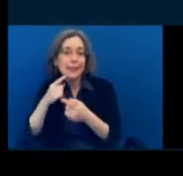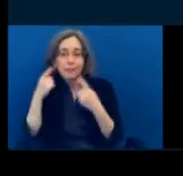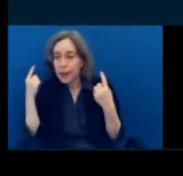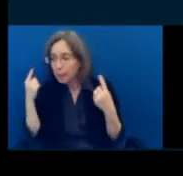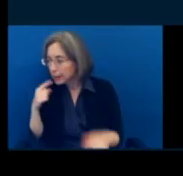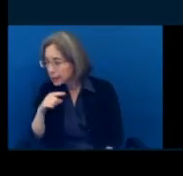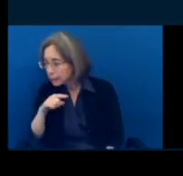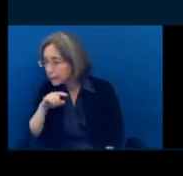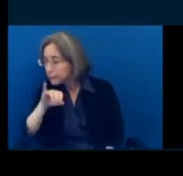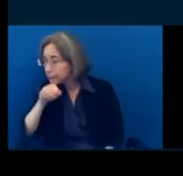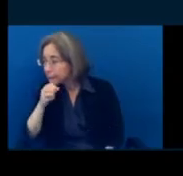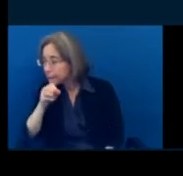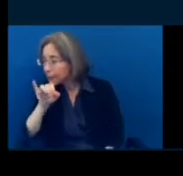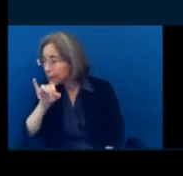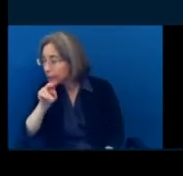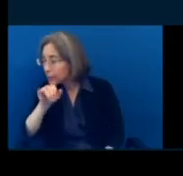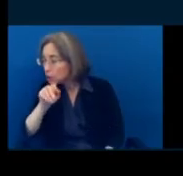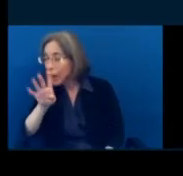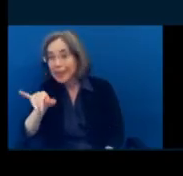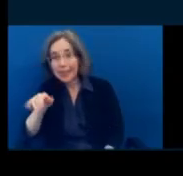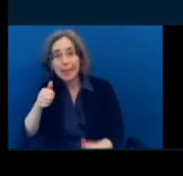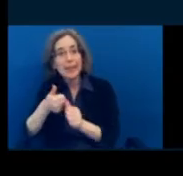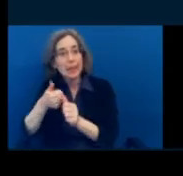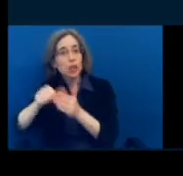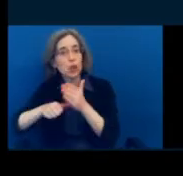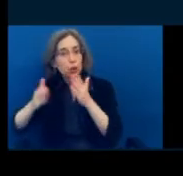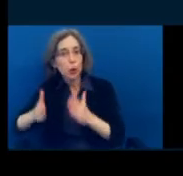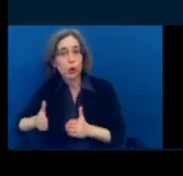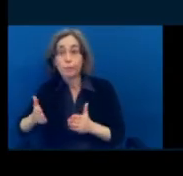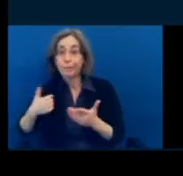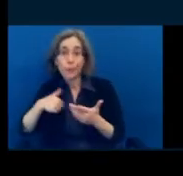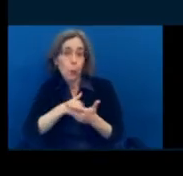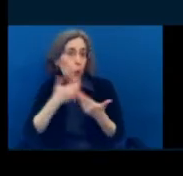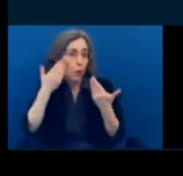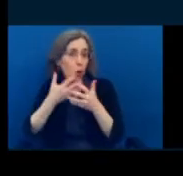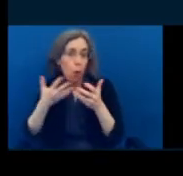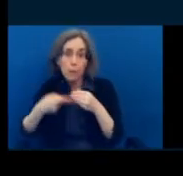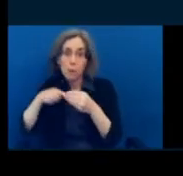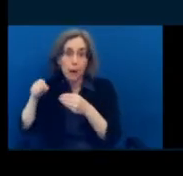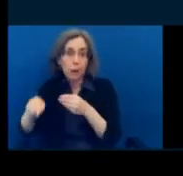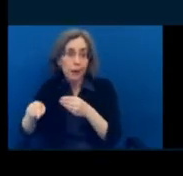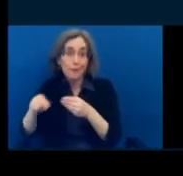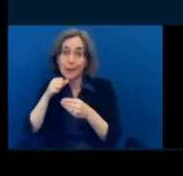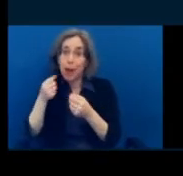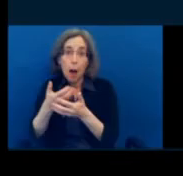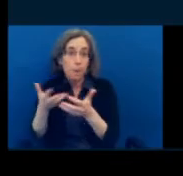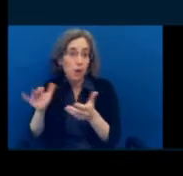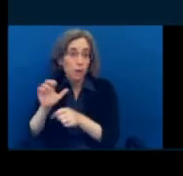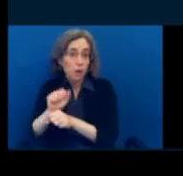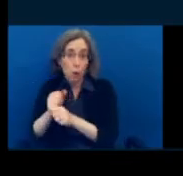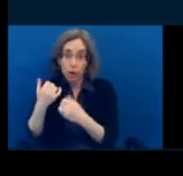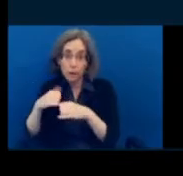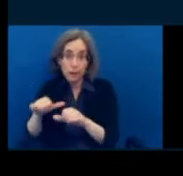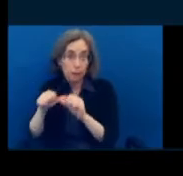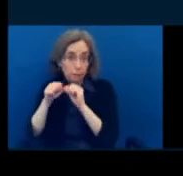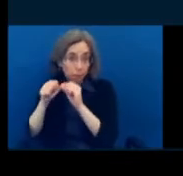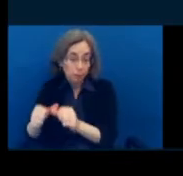A FRENCH SURGEON AND NOT MUCH IS KNOWN ABOUT HIM. IN THE BACK OF 1 OF HIS ATLASS I